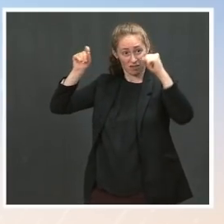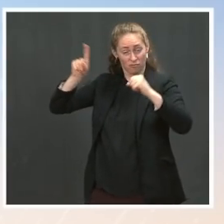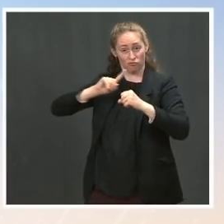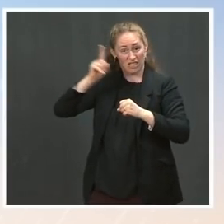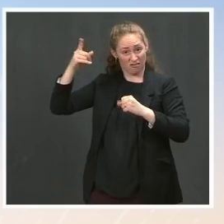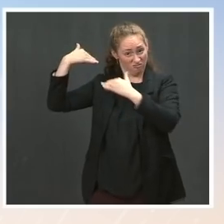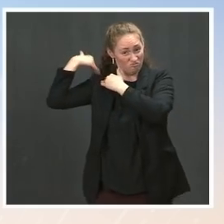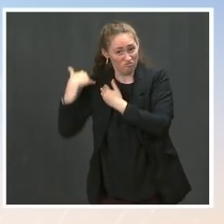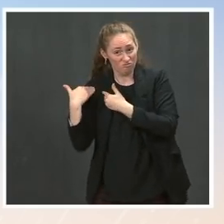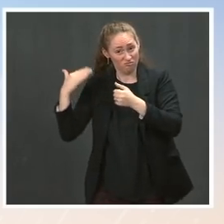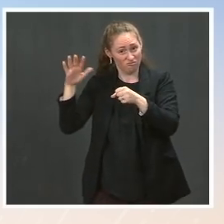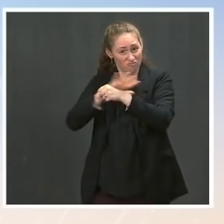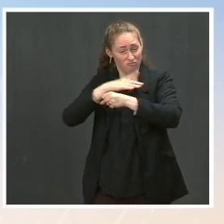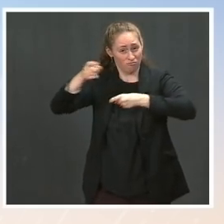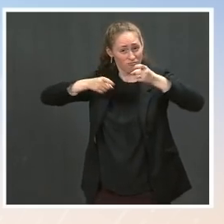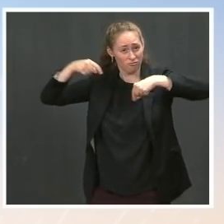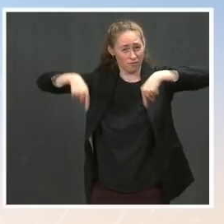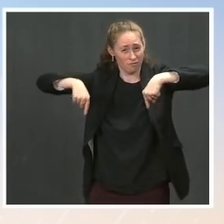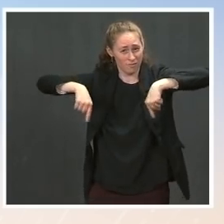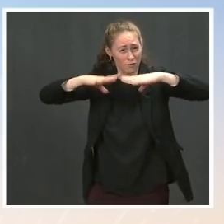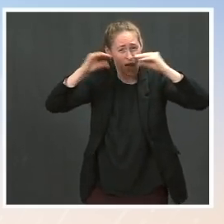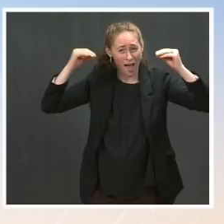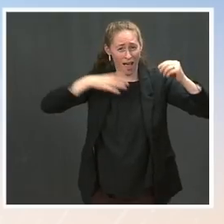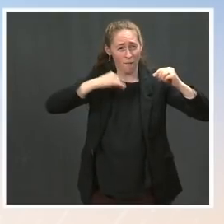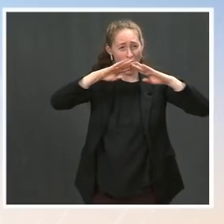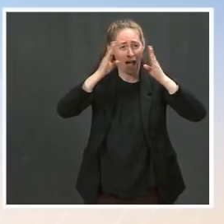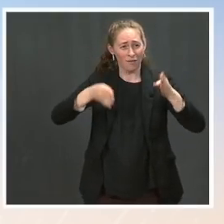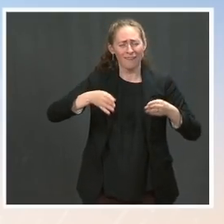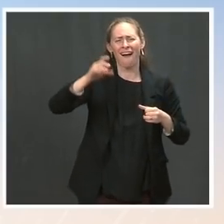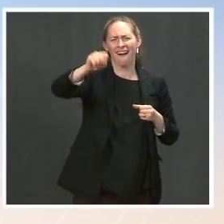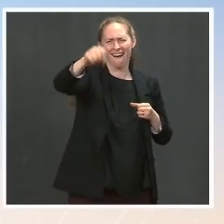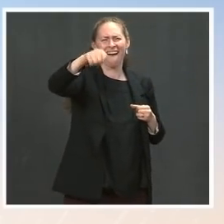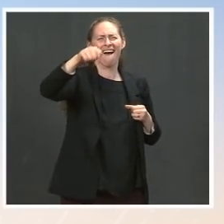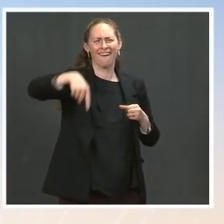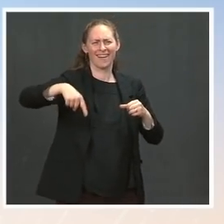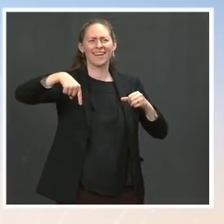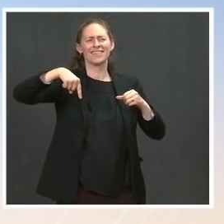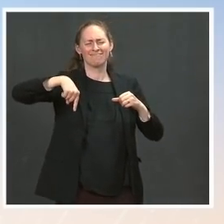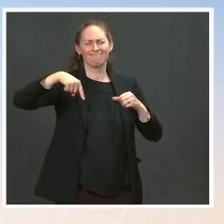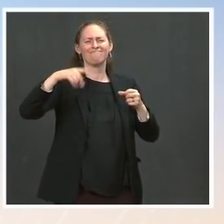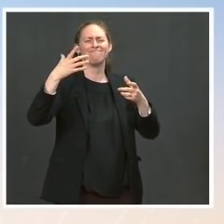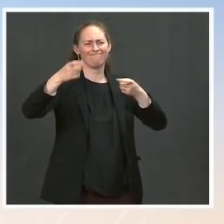Ms. Psaki: Well, I can confirm that the President of the United States does not spend his time tweeting conspiracy theories.